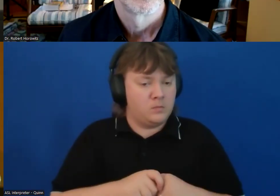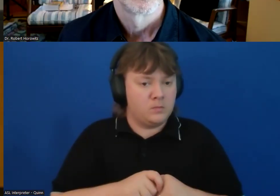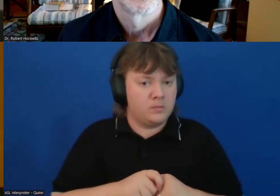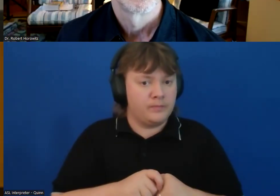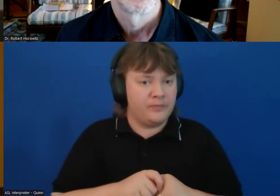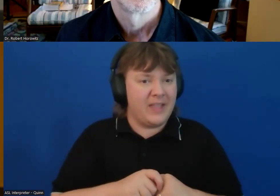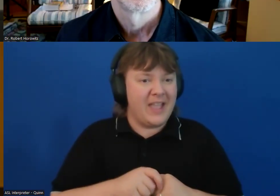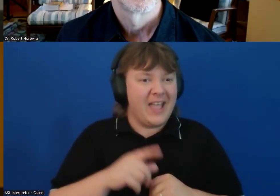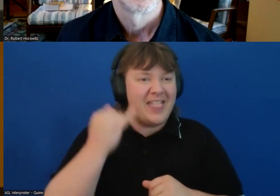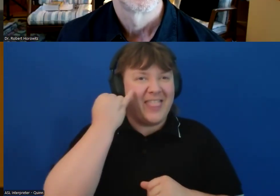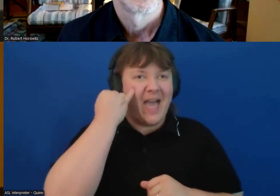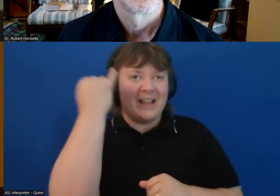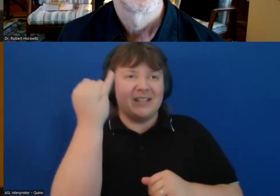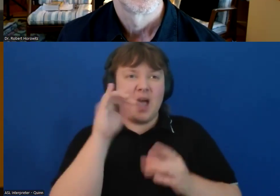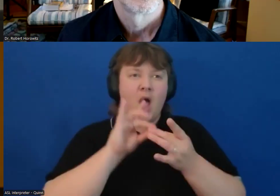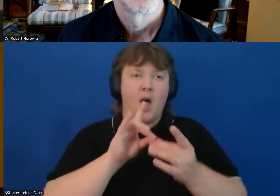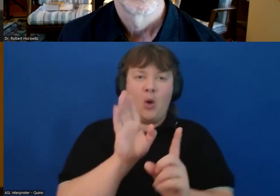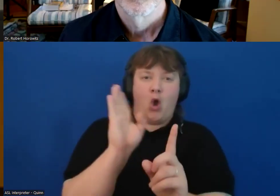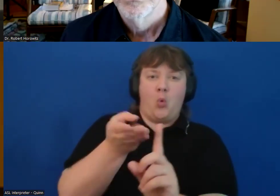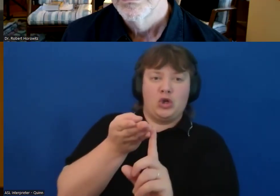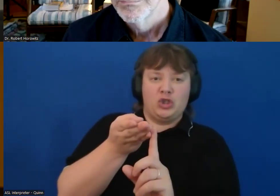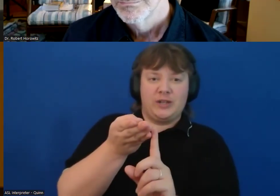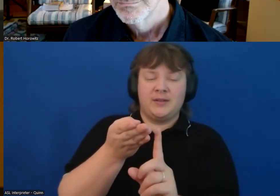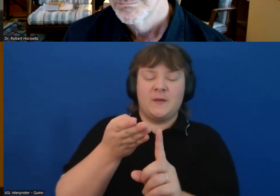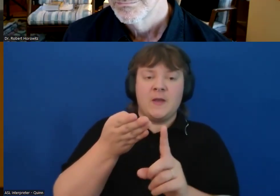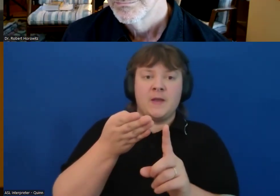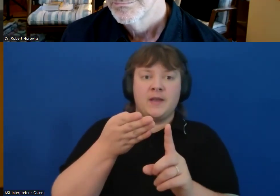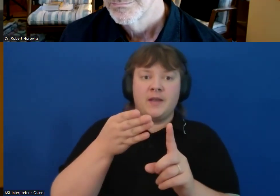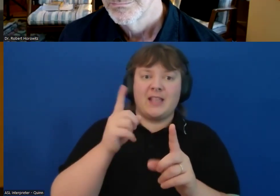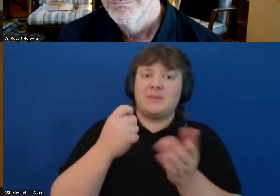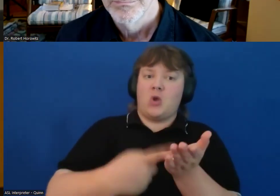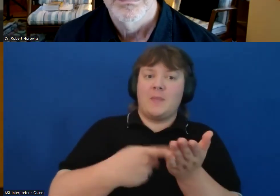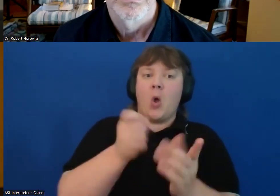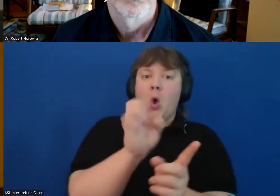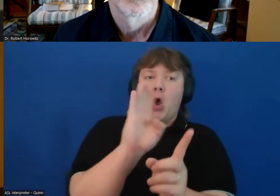coercion has been talked about and that this can't be a coerced decision. Coercion is an interesting